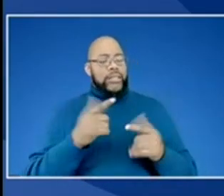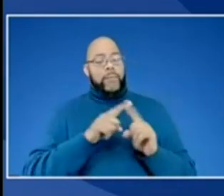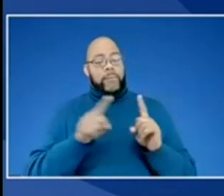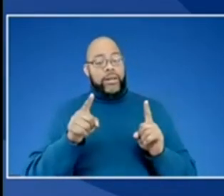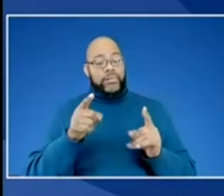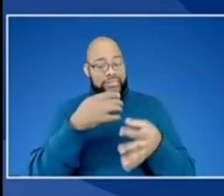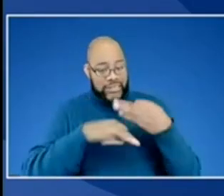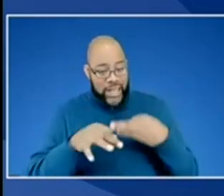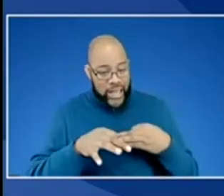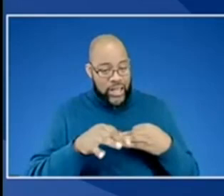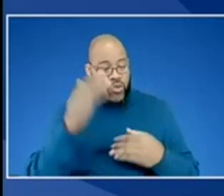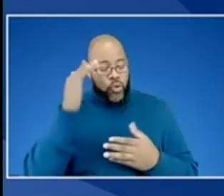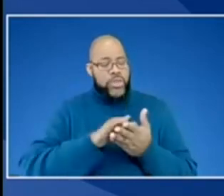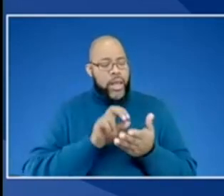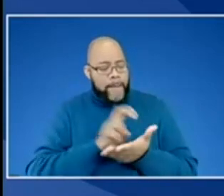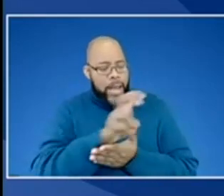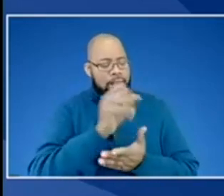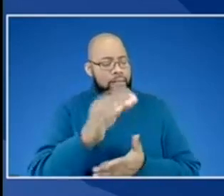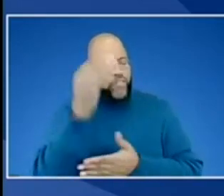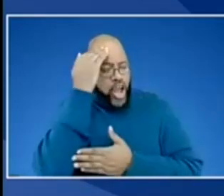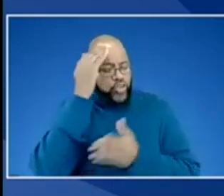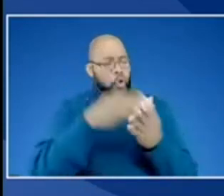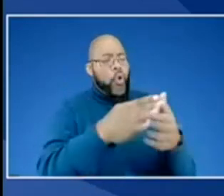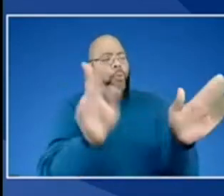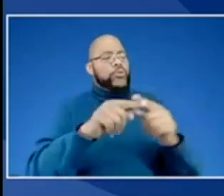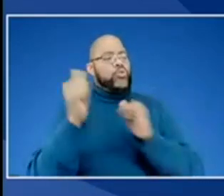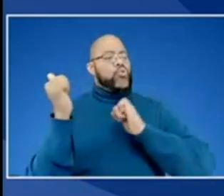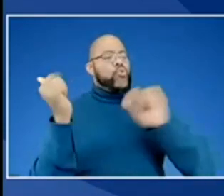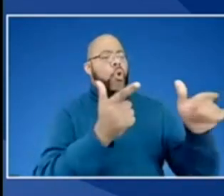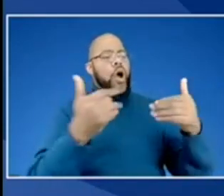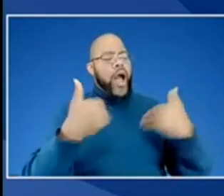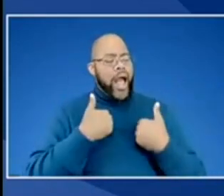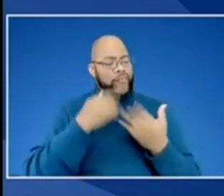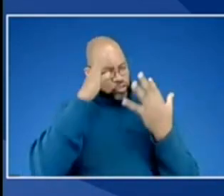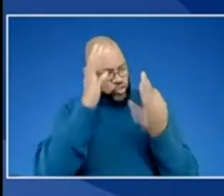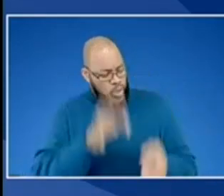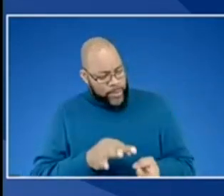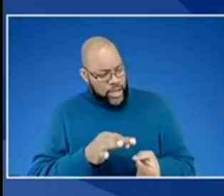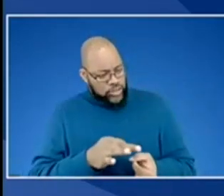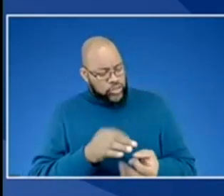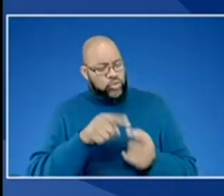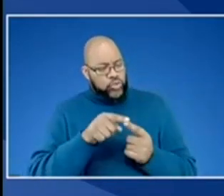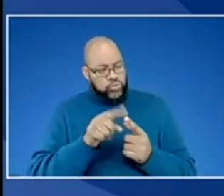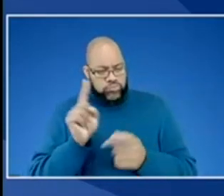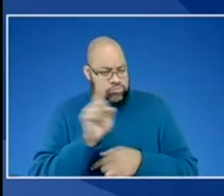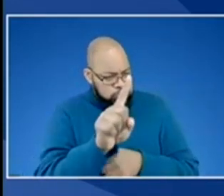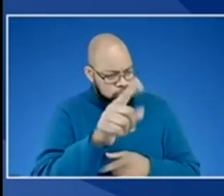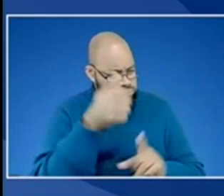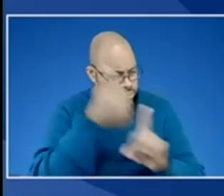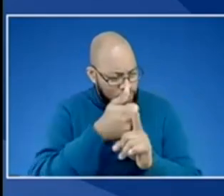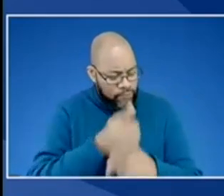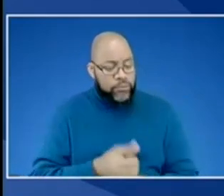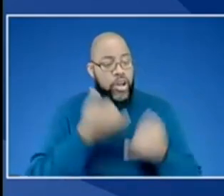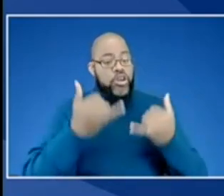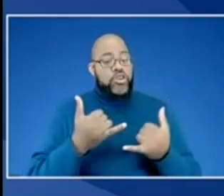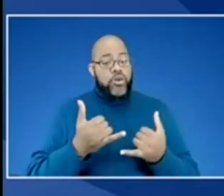know the path of knowledge was open to all that had the determination to walk it. The current gatekeeping occurring within